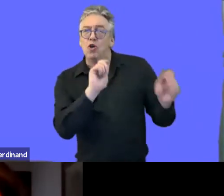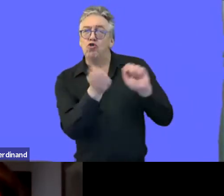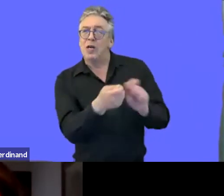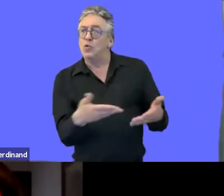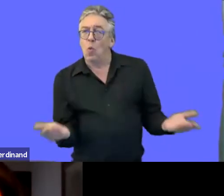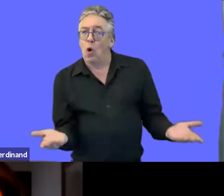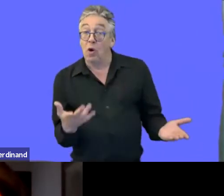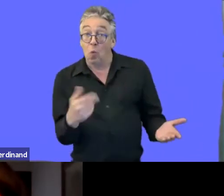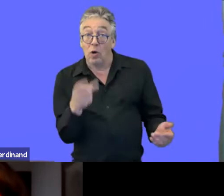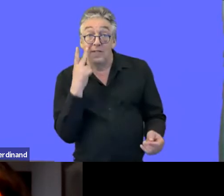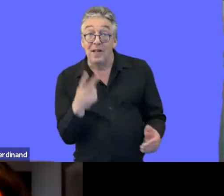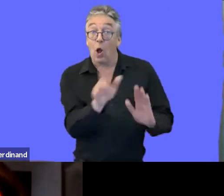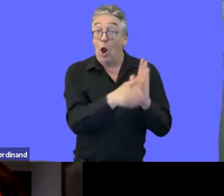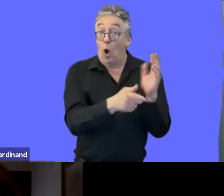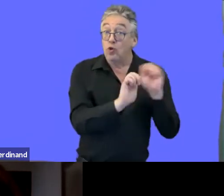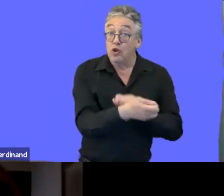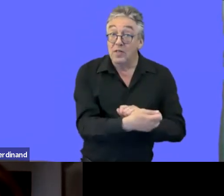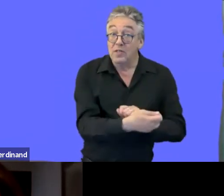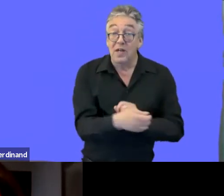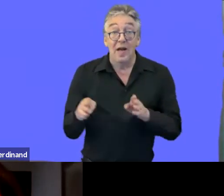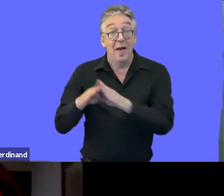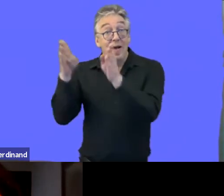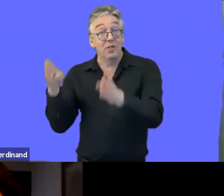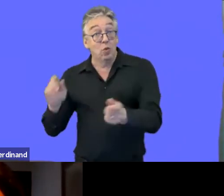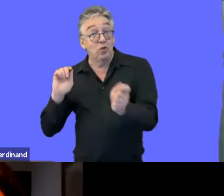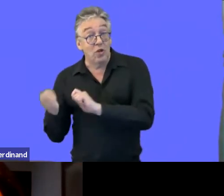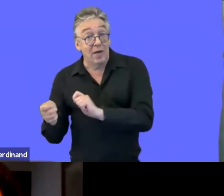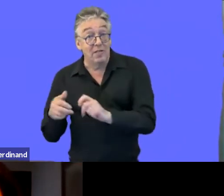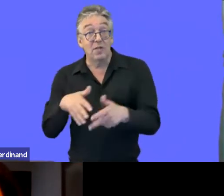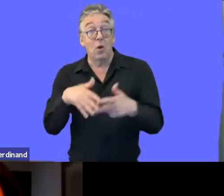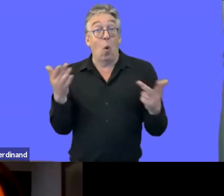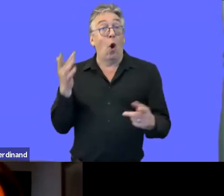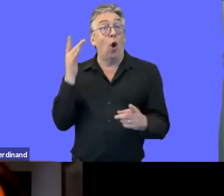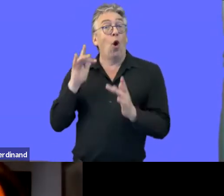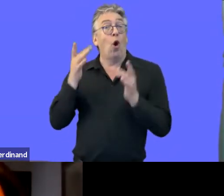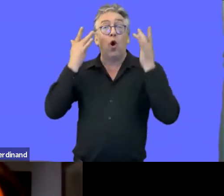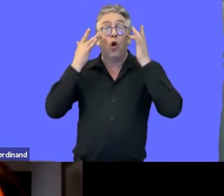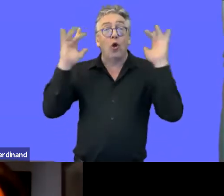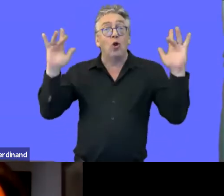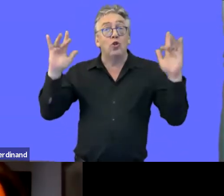changing institutions or changing the culture that is impacting women's rights in your country.